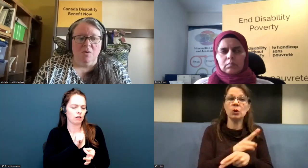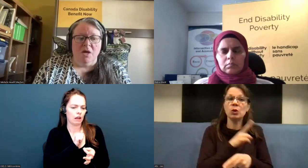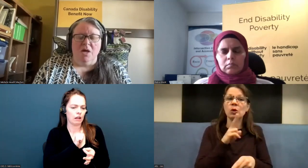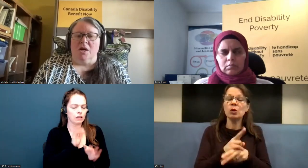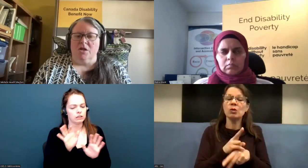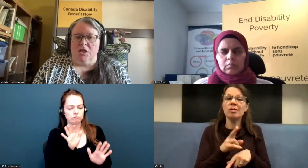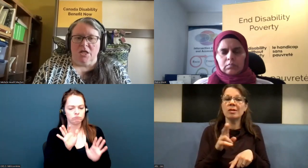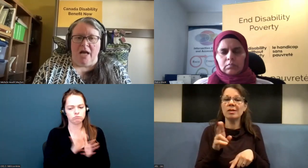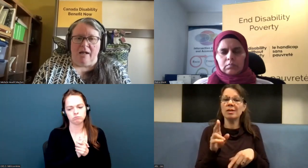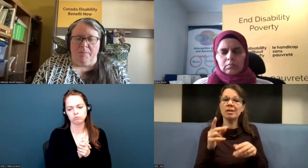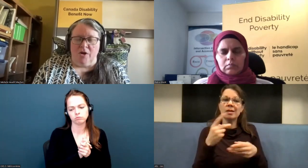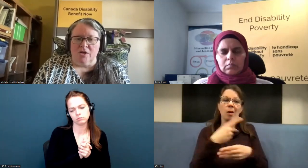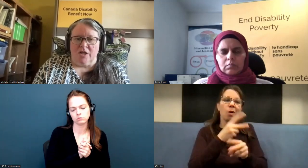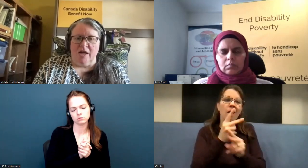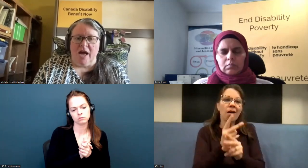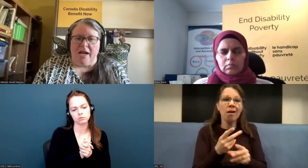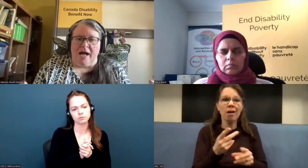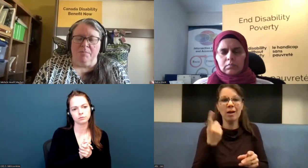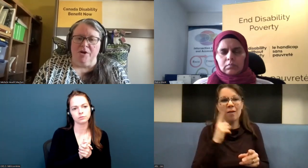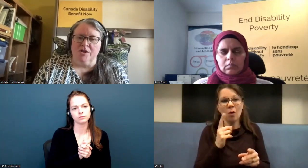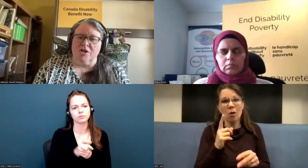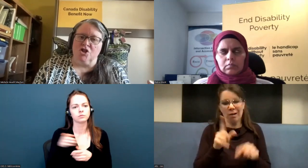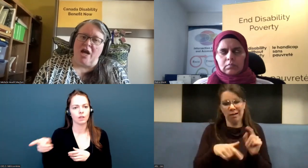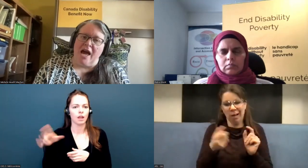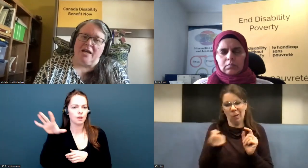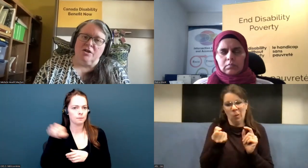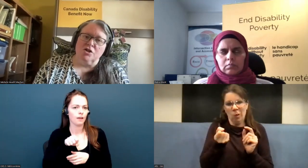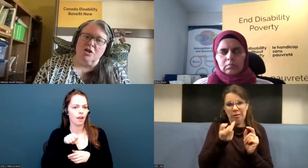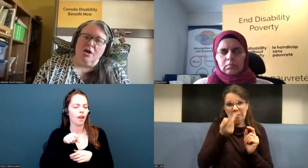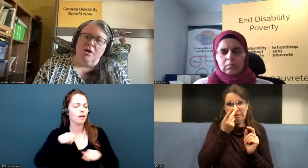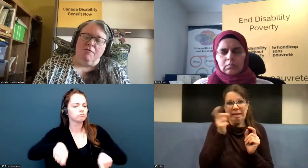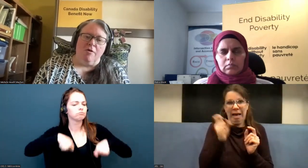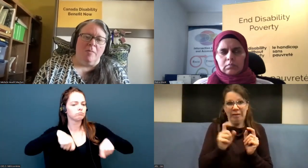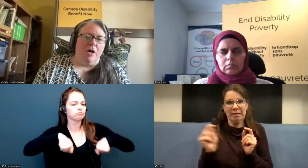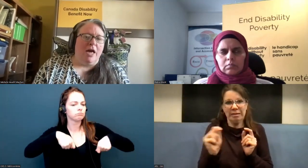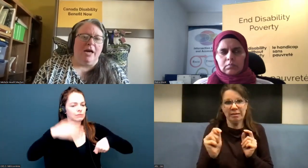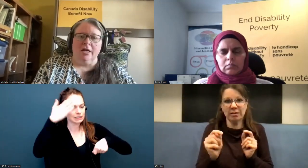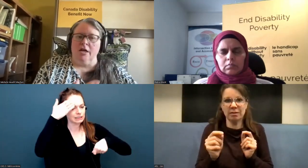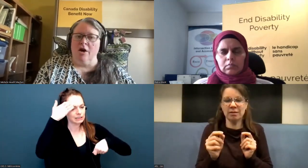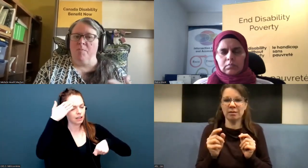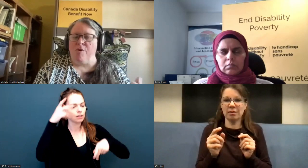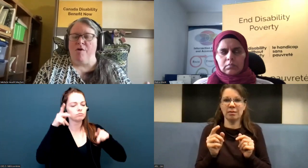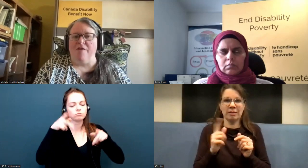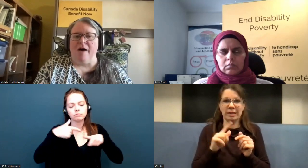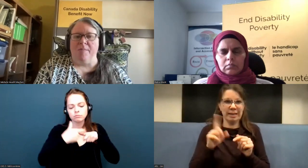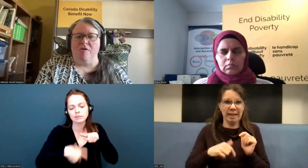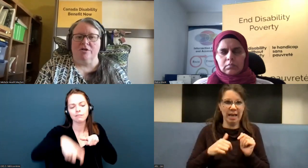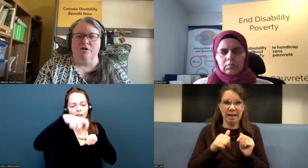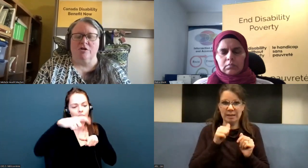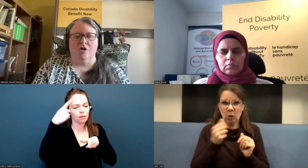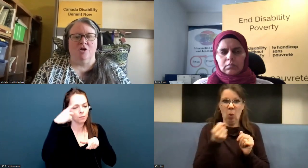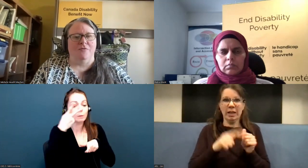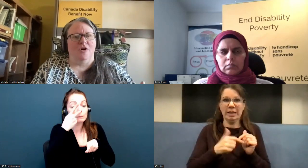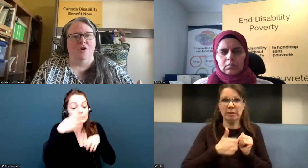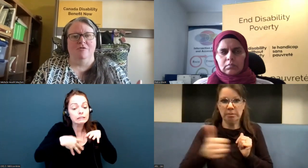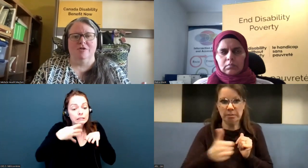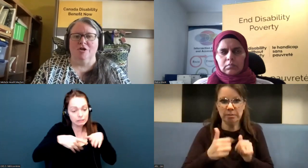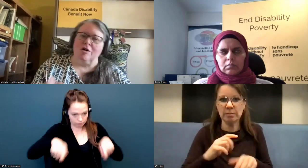SHE IS IN ALBERTA AND ALBERTA CHANGED FROM A LOW-PROFILE PRODUCT THAT FOR HER AS A YOUNG